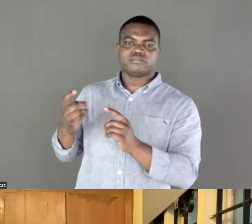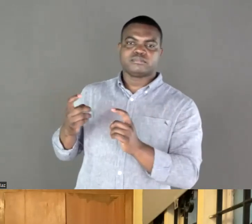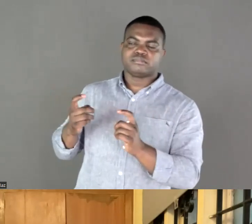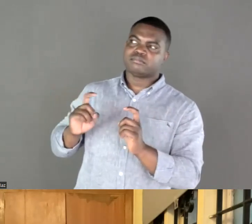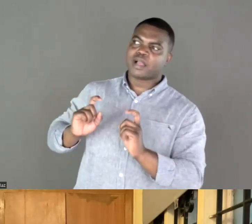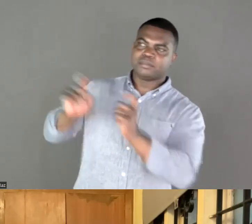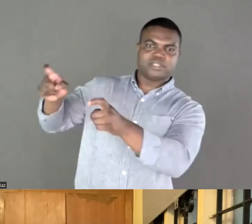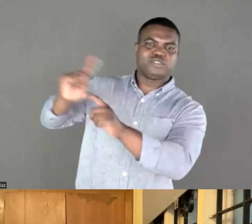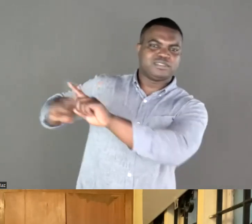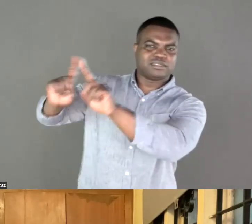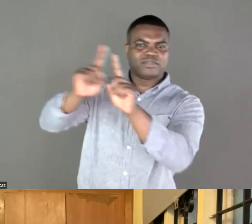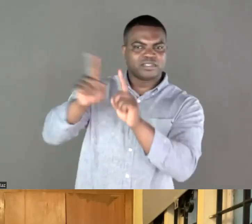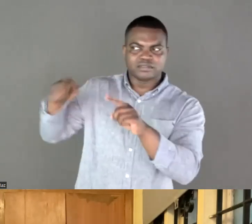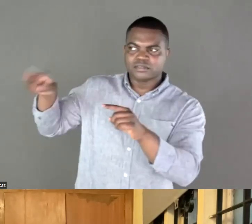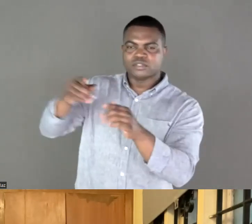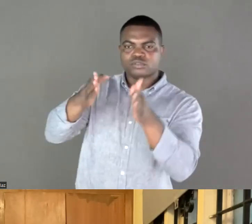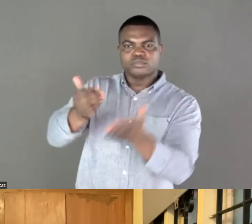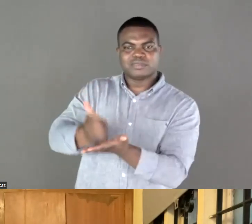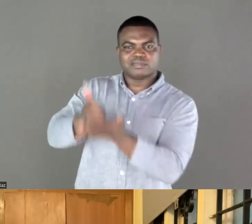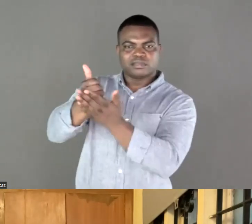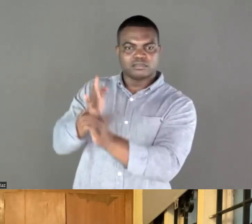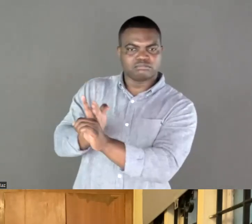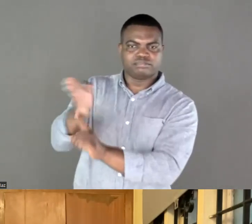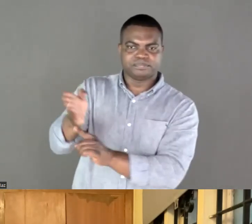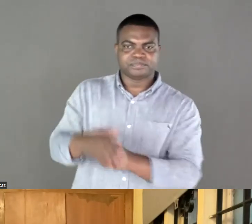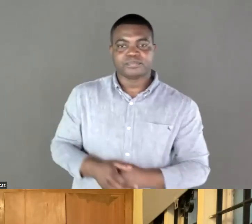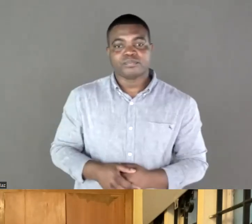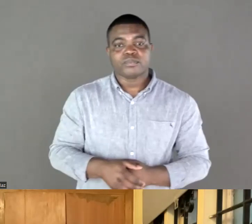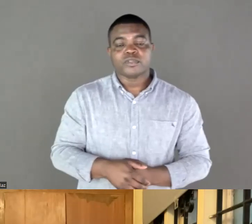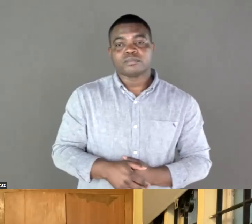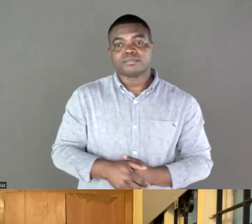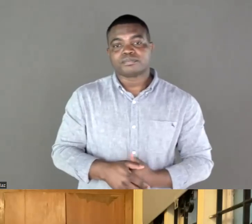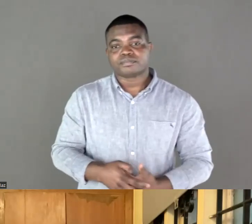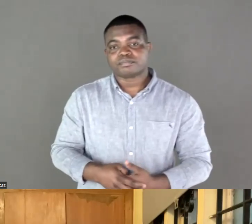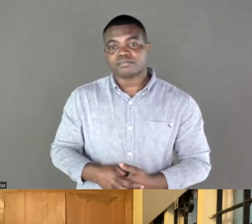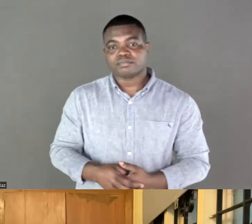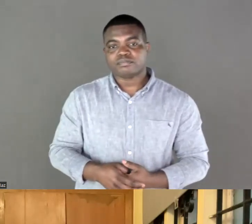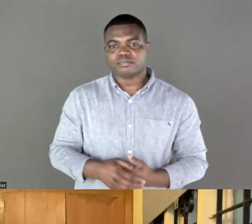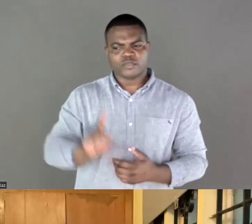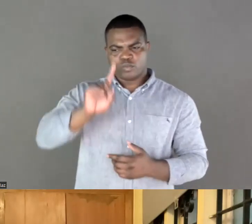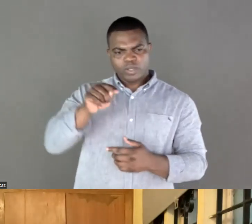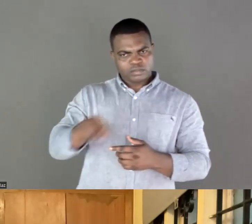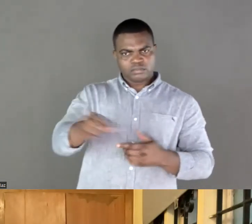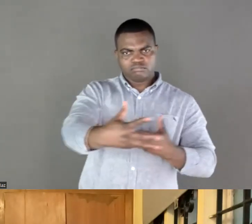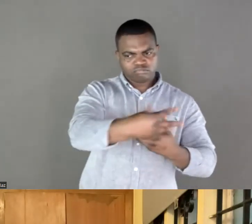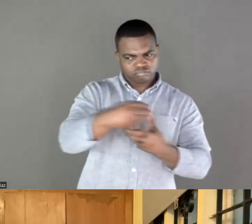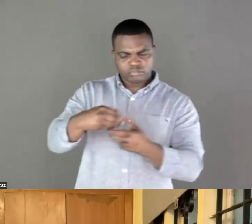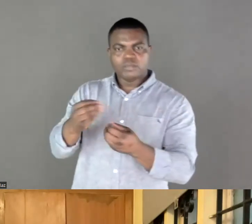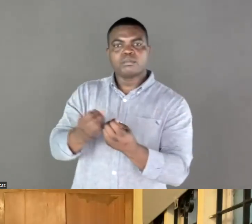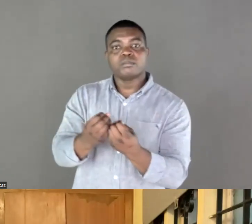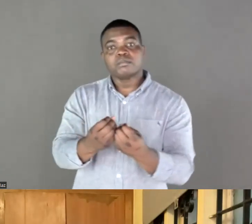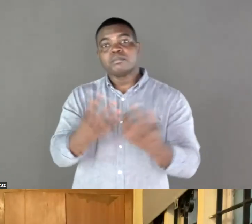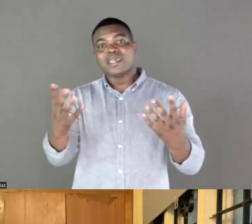applications. 72 were from bridge alumni, but 48 were from humanitarian actors. And this followed